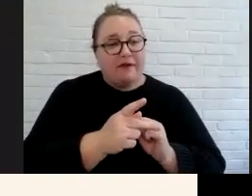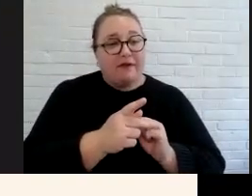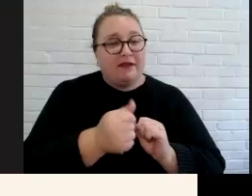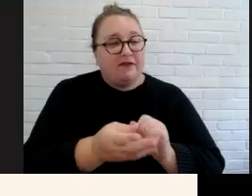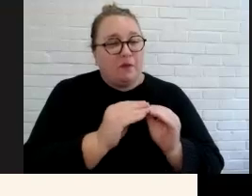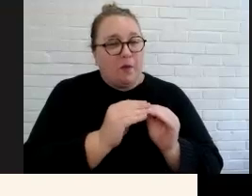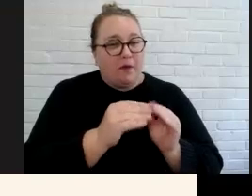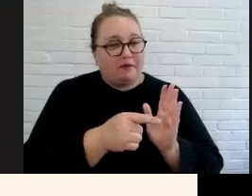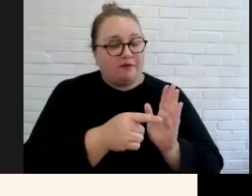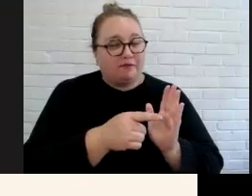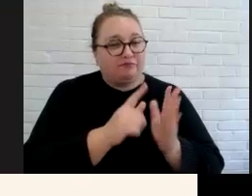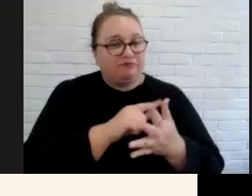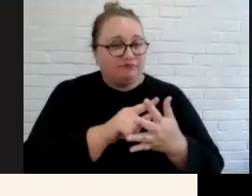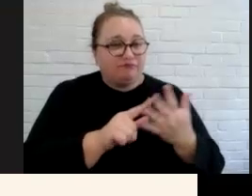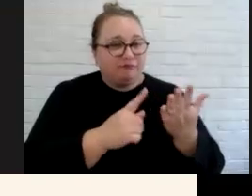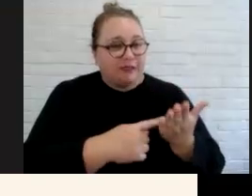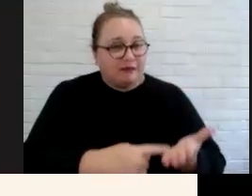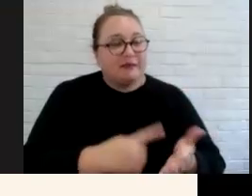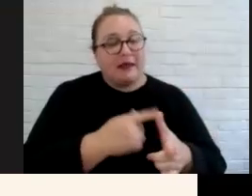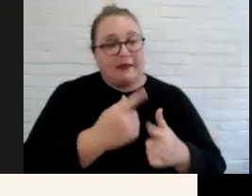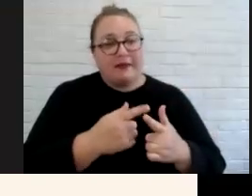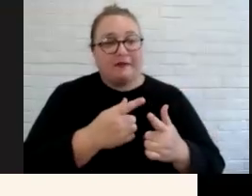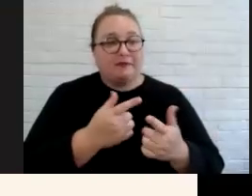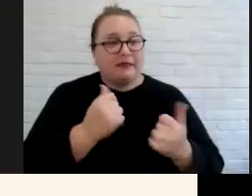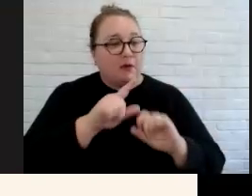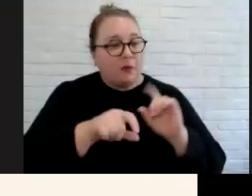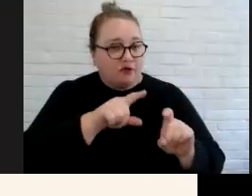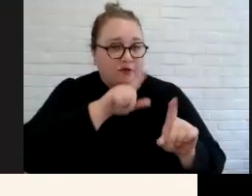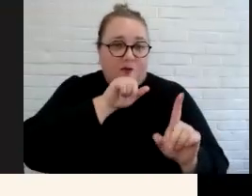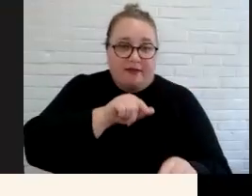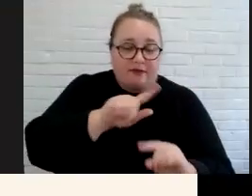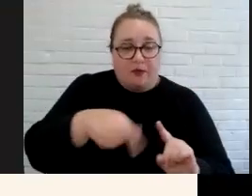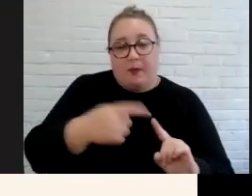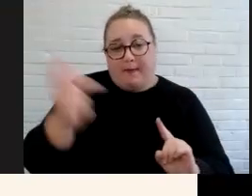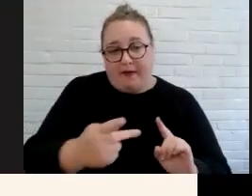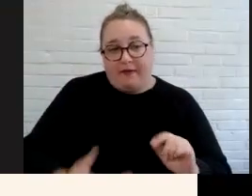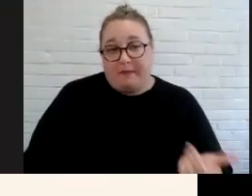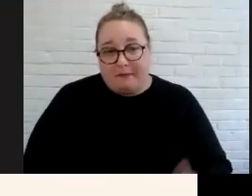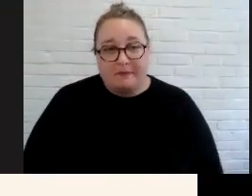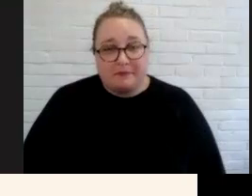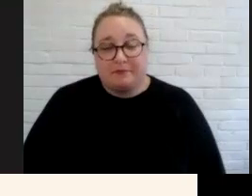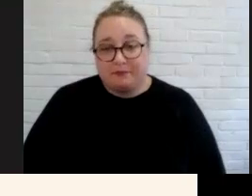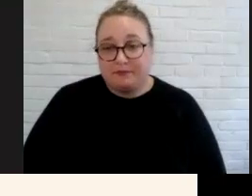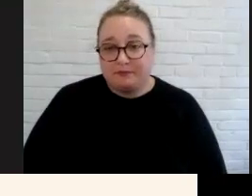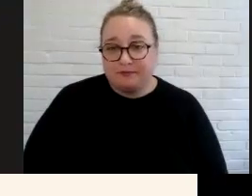and answer the questions that I know that you'll have when we come back. Sure. Yeah.